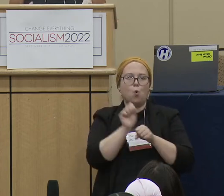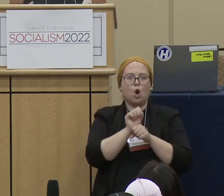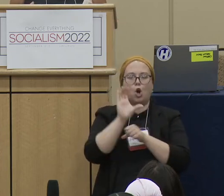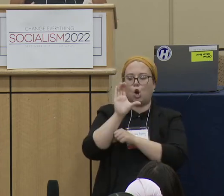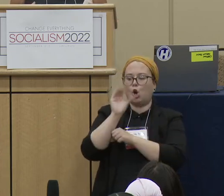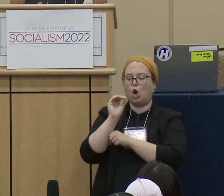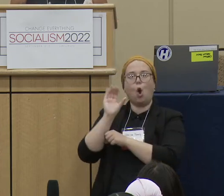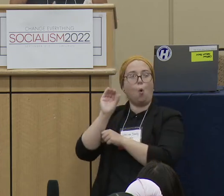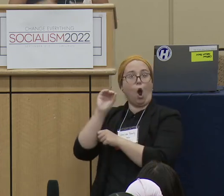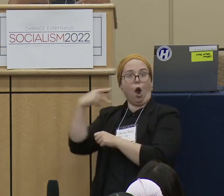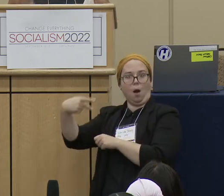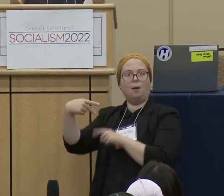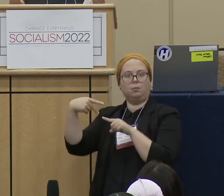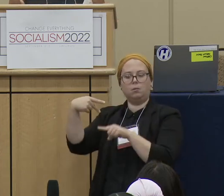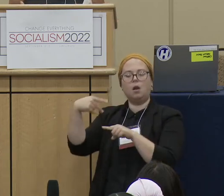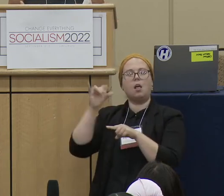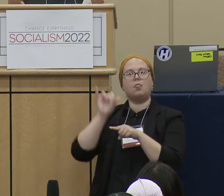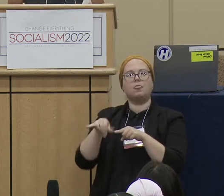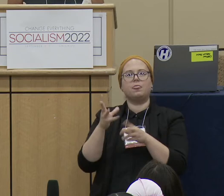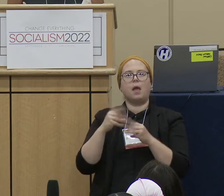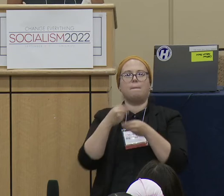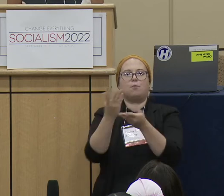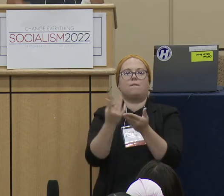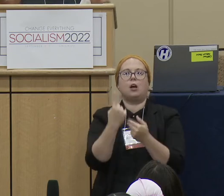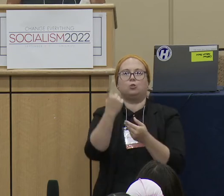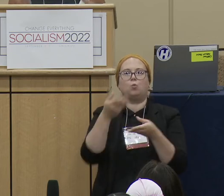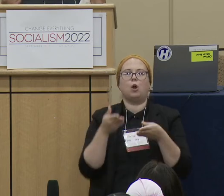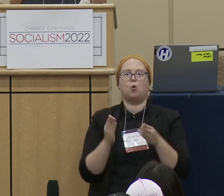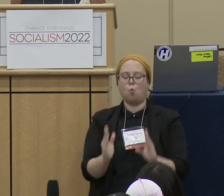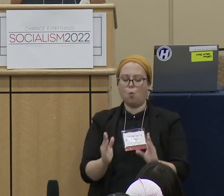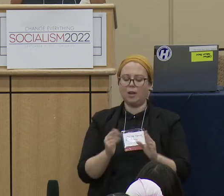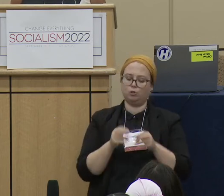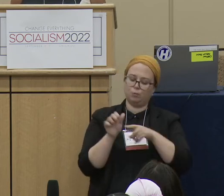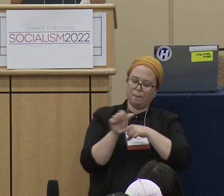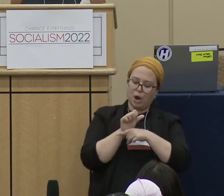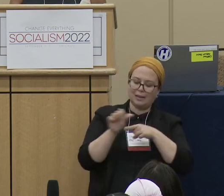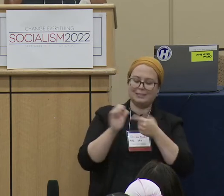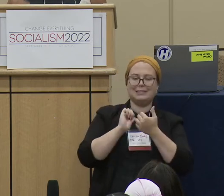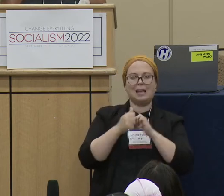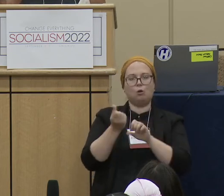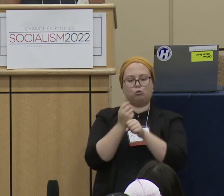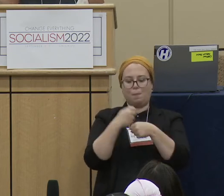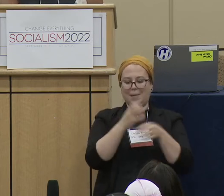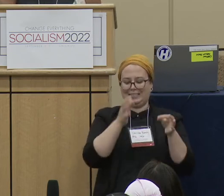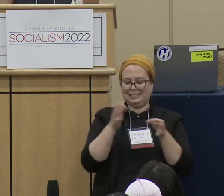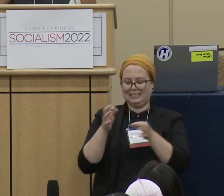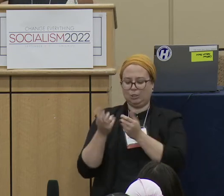around cooperative economics, is co-ops provide one of those